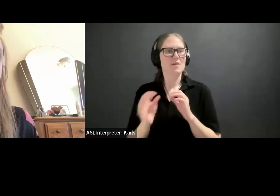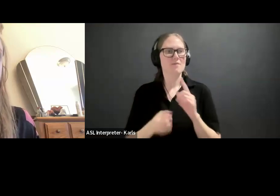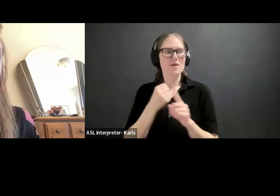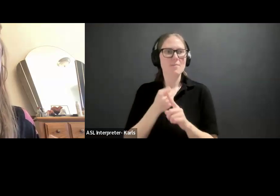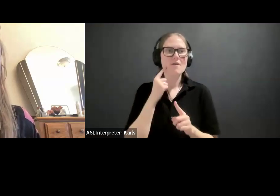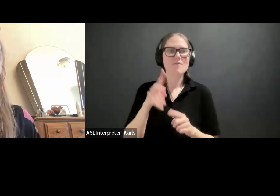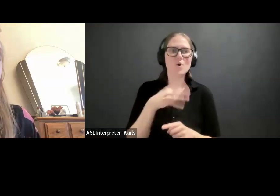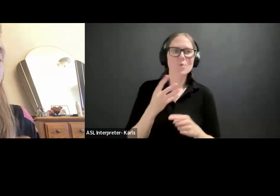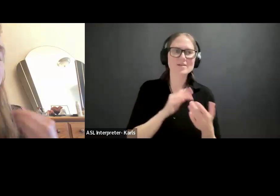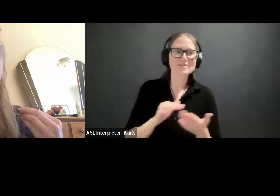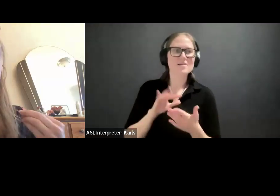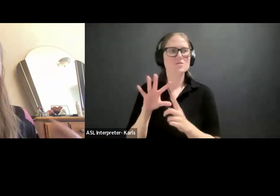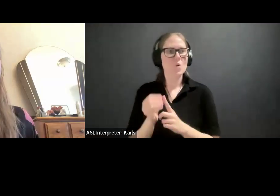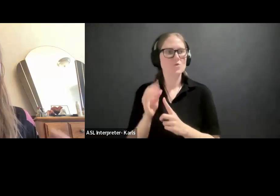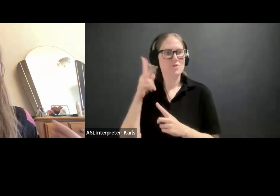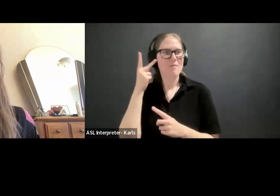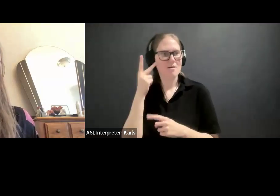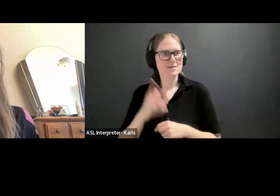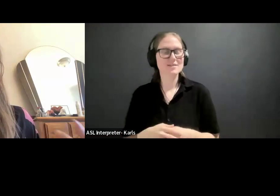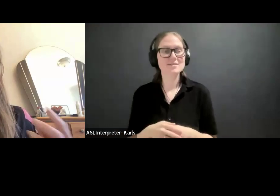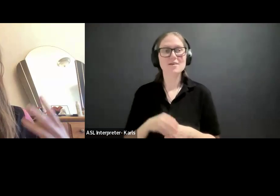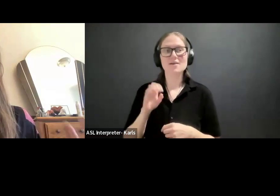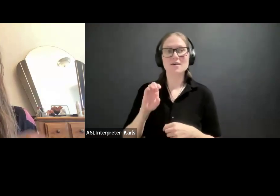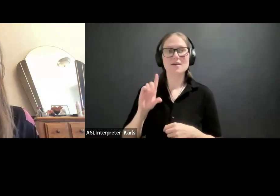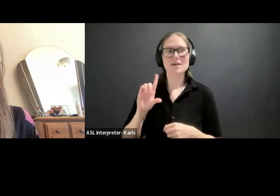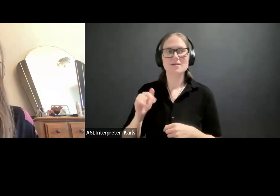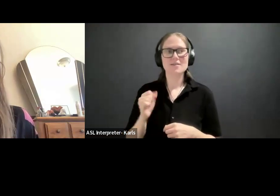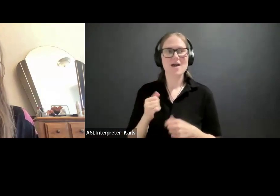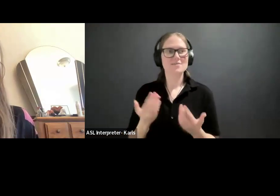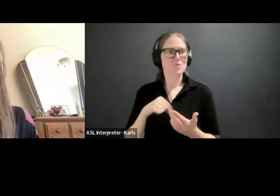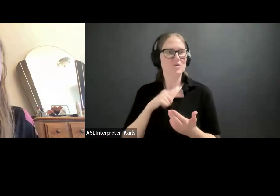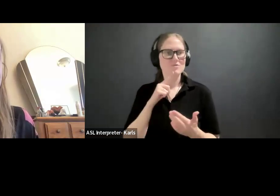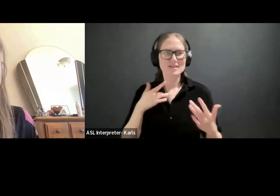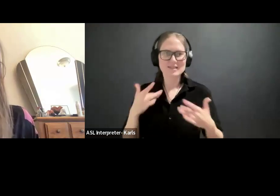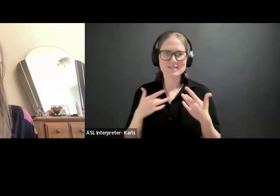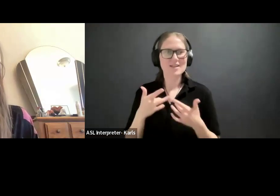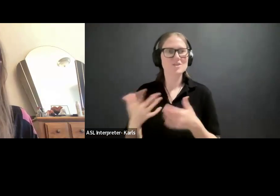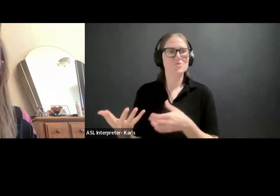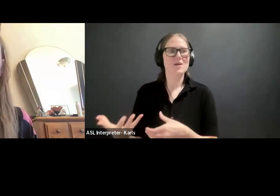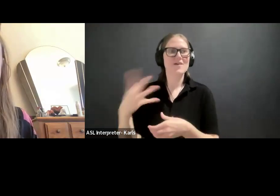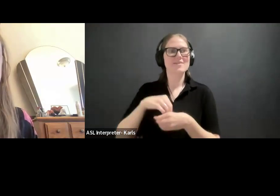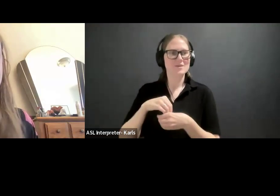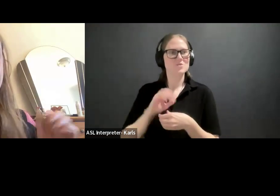And we at Clogs are really excited to invite them into our orbit, um, and our lineage.